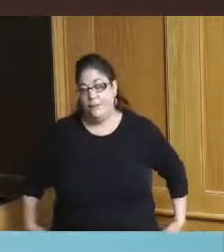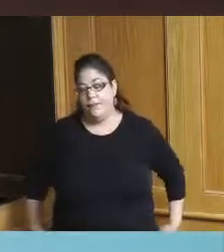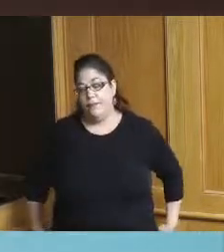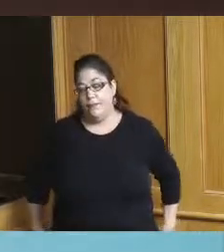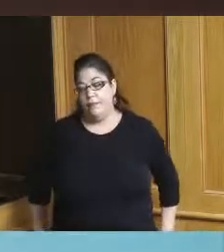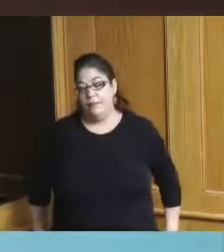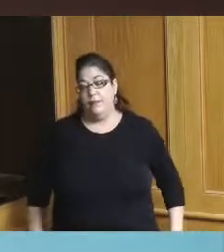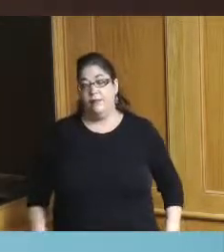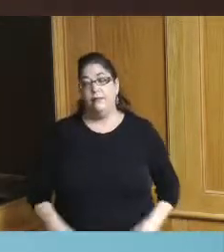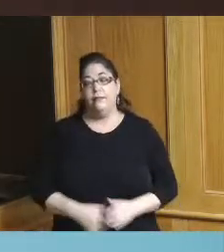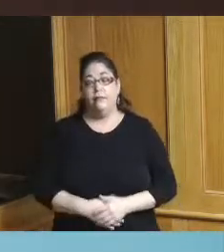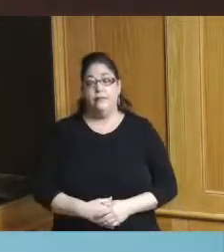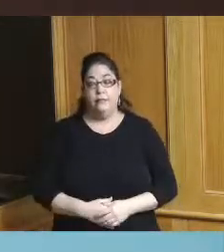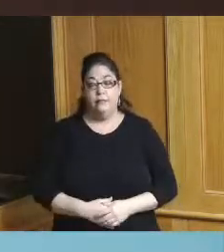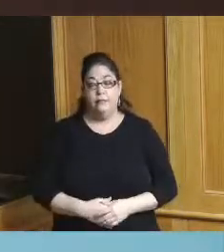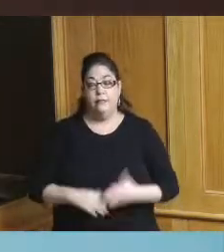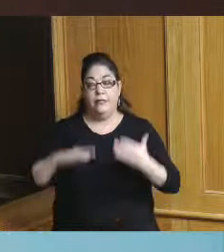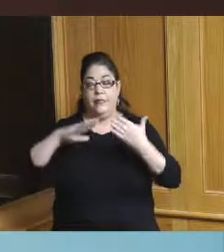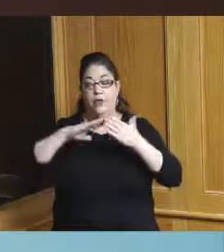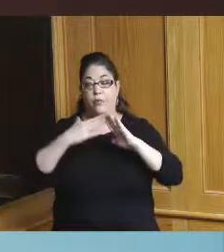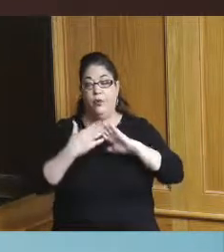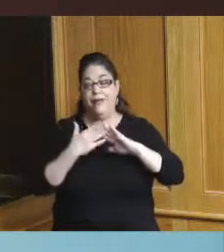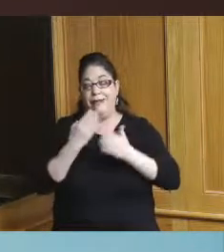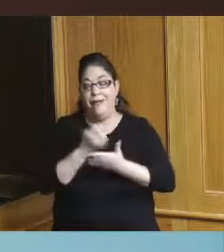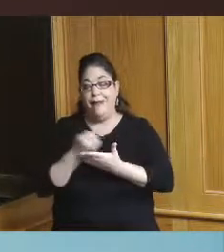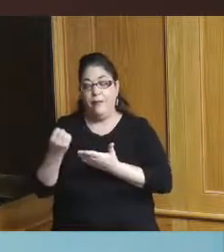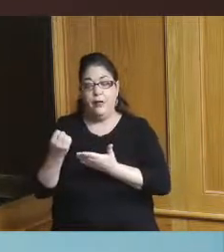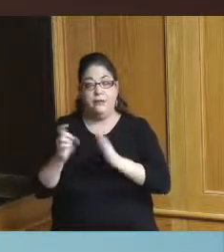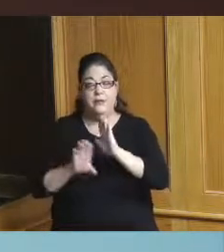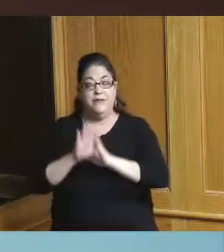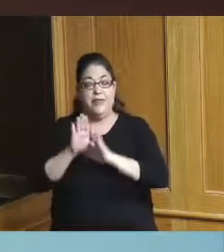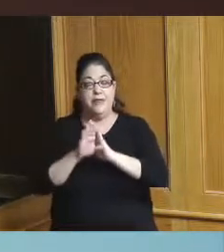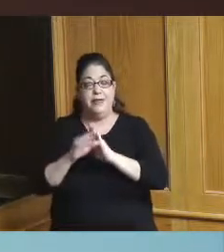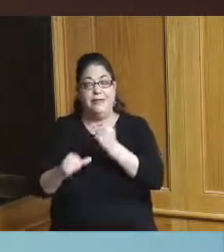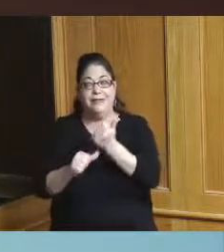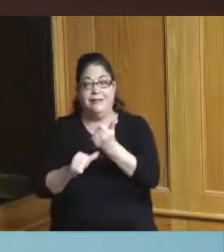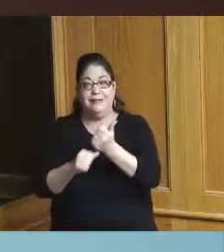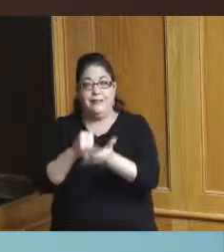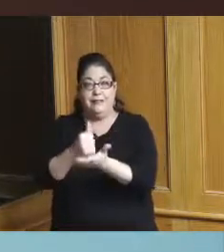we also have the community economic development assistance program so this is for bigger projects